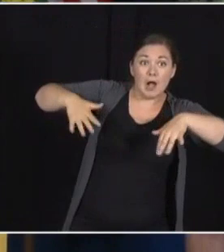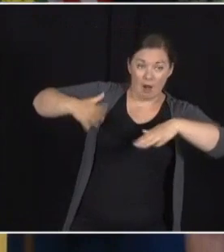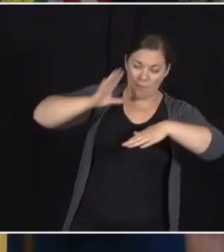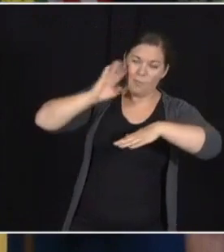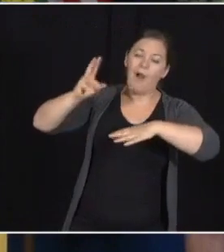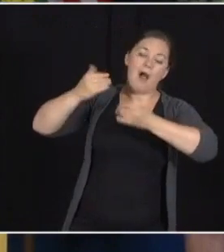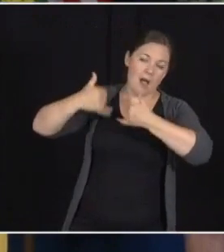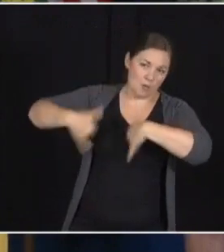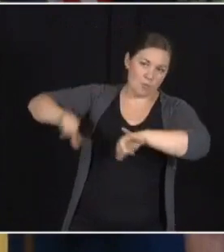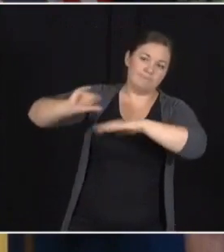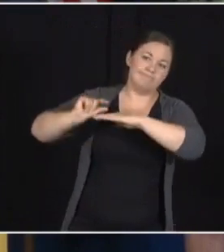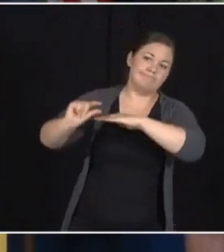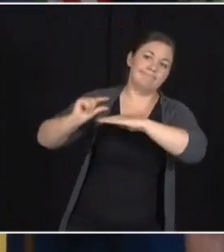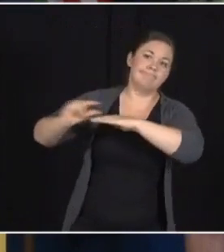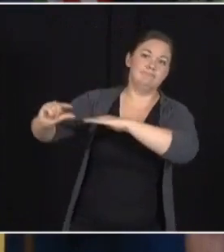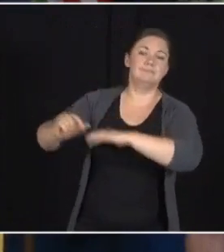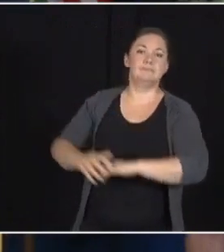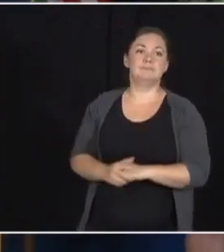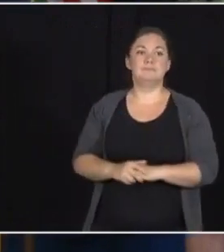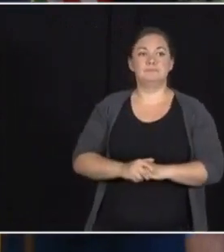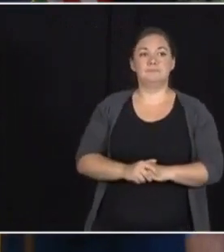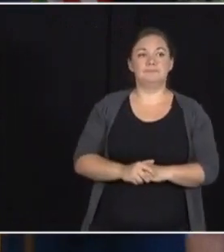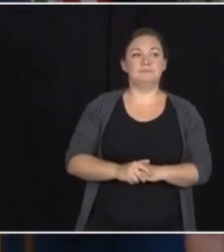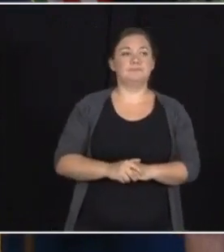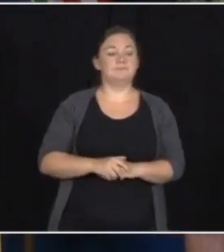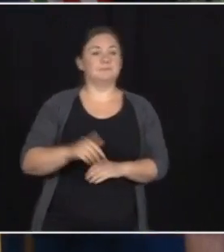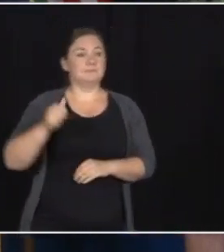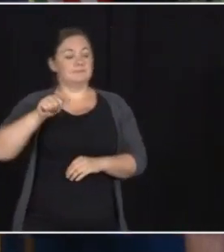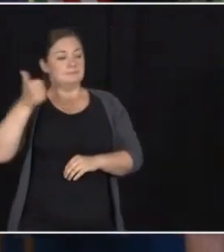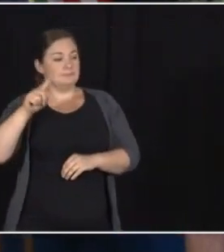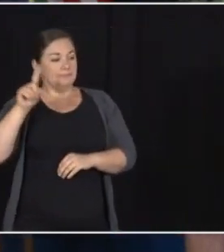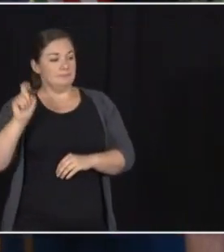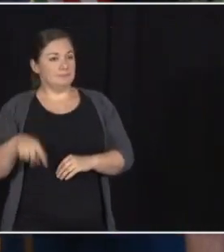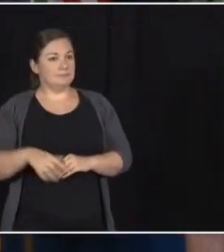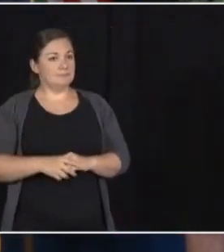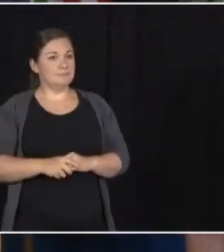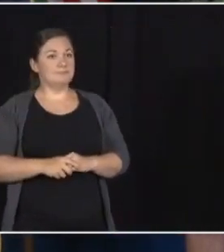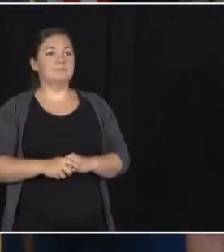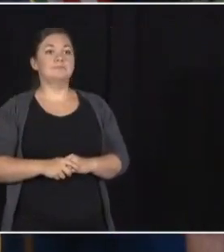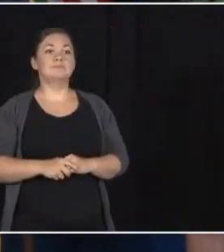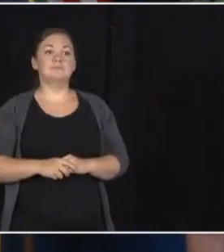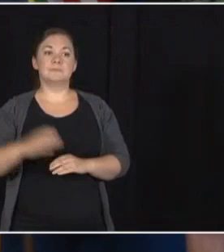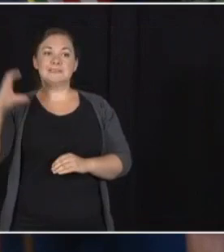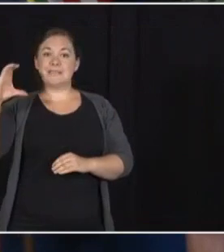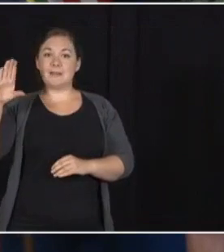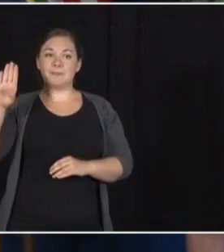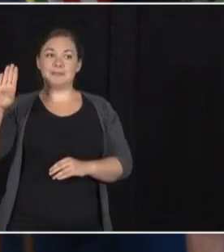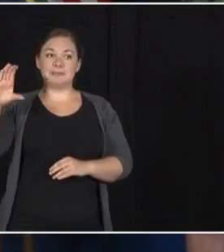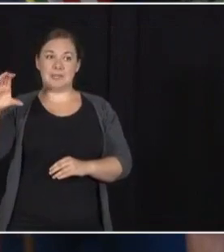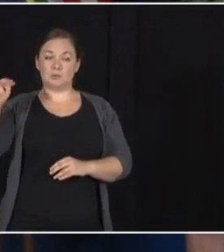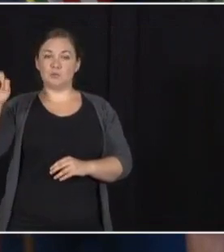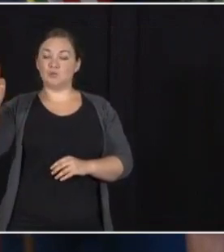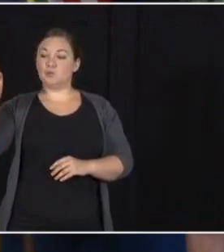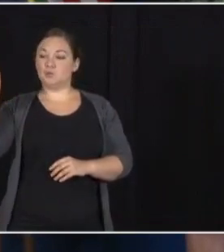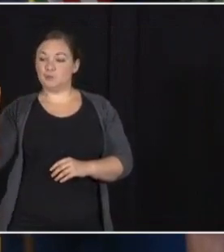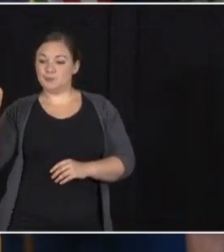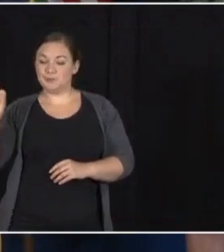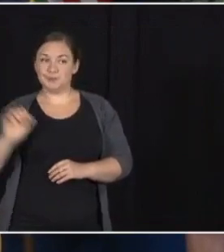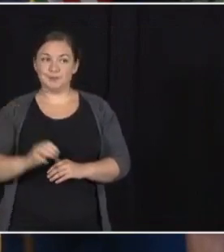the money has flowed from here and I'll follow up again to see if there's even 10% that hasn't flowed and if that is the case, will make